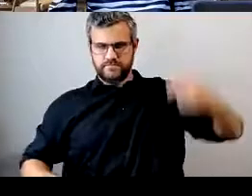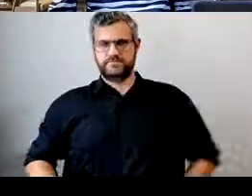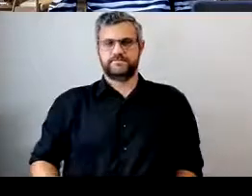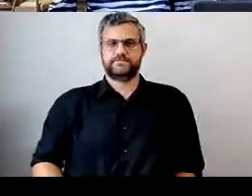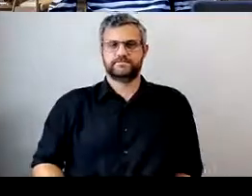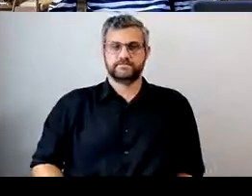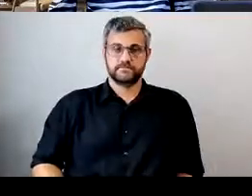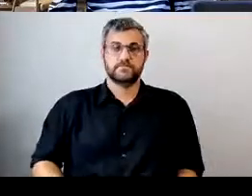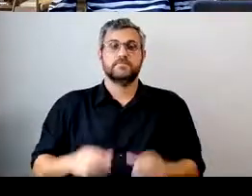Meet in privacy.